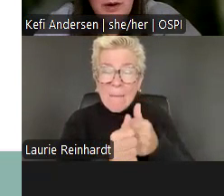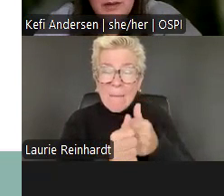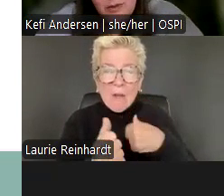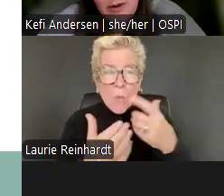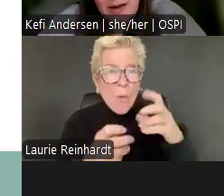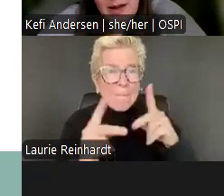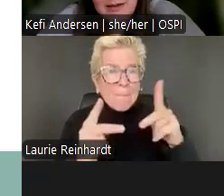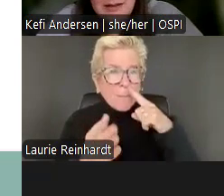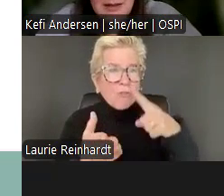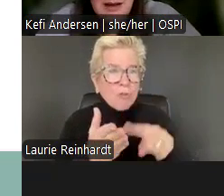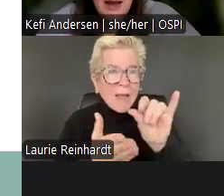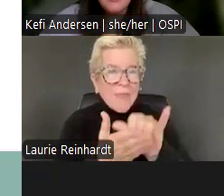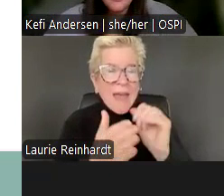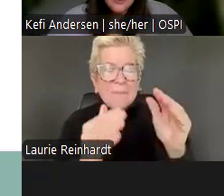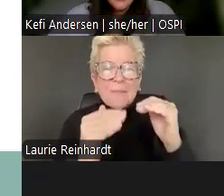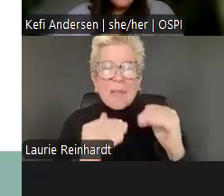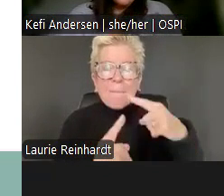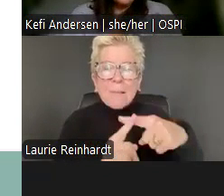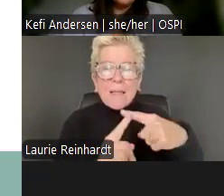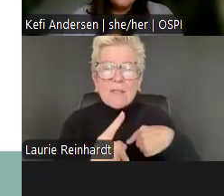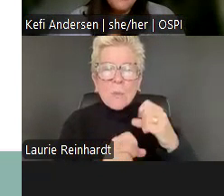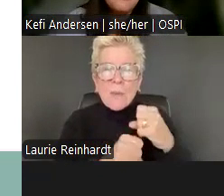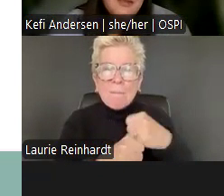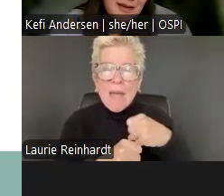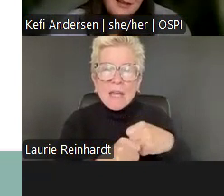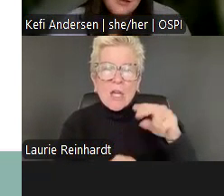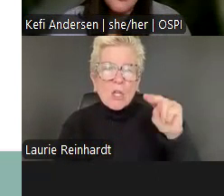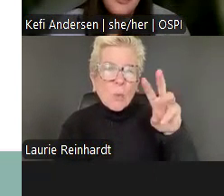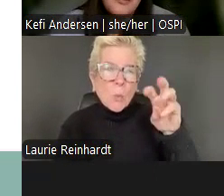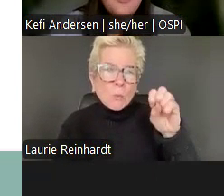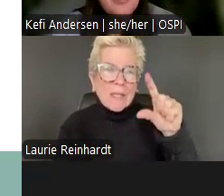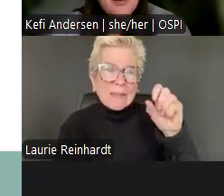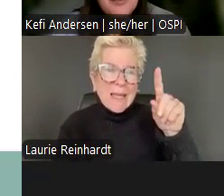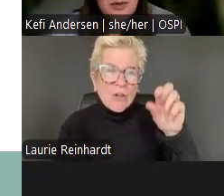We also create a newsletter each month that's connected to our webinar theme,